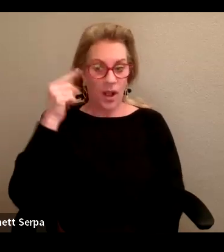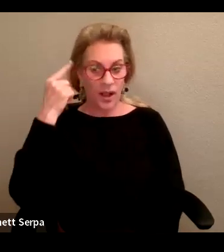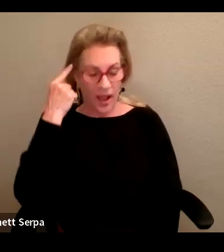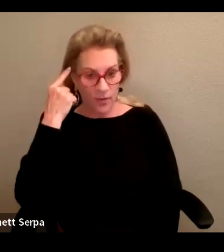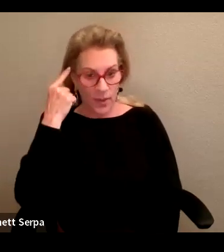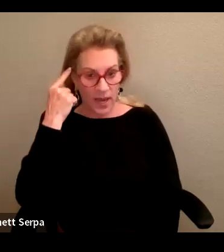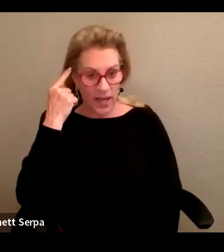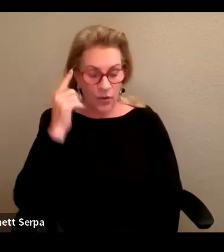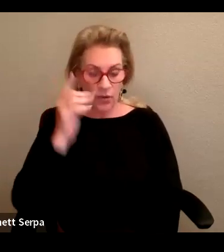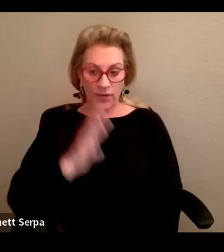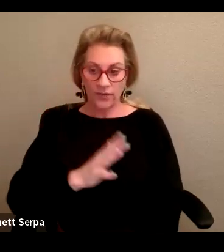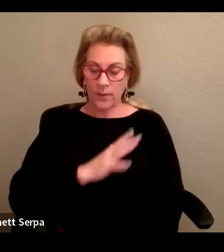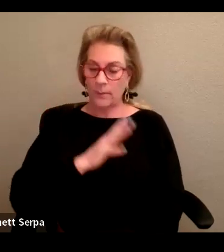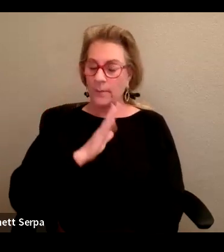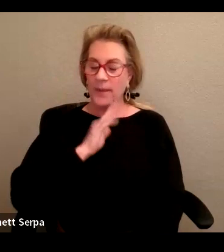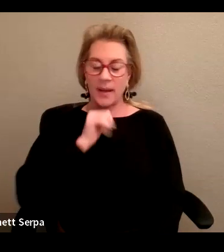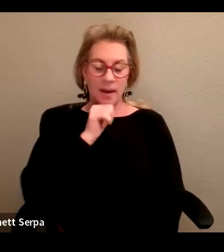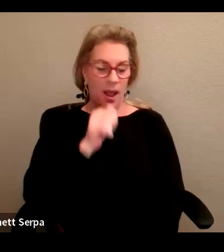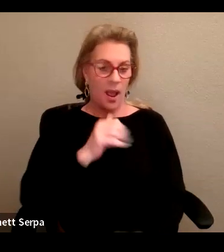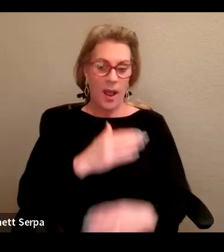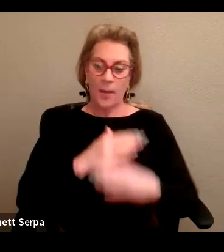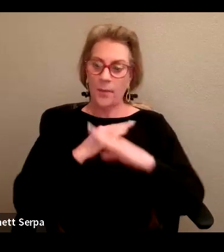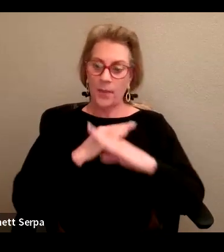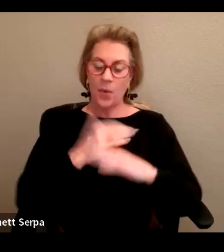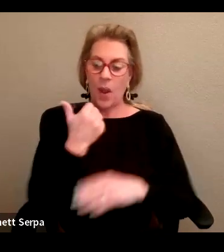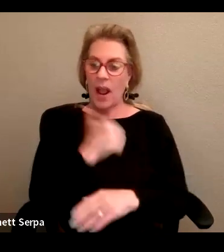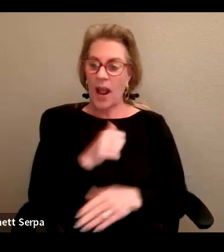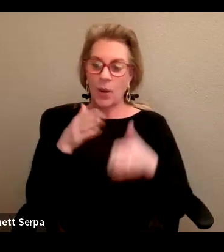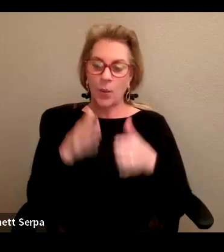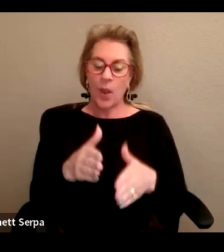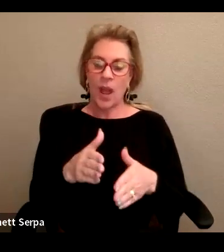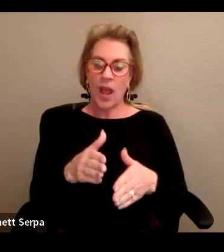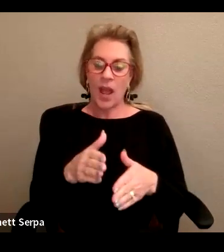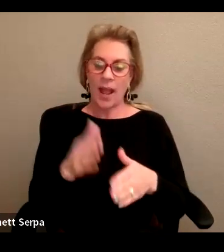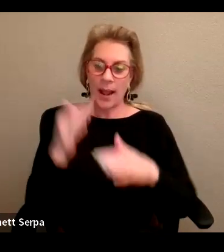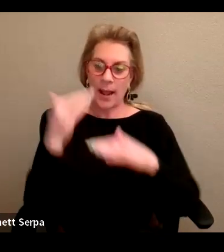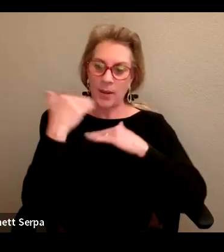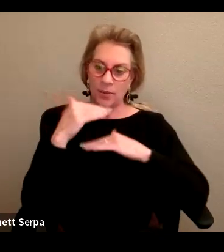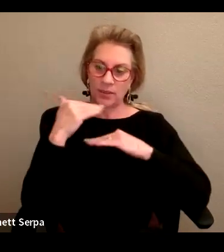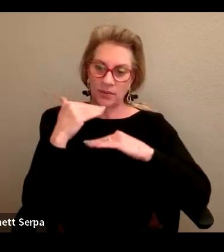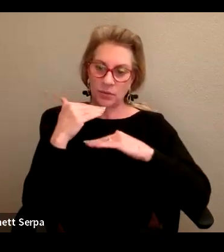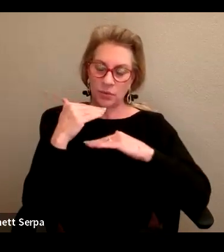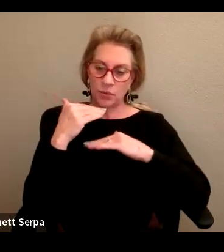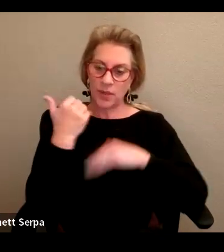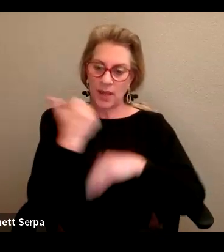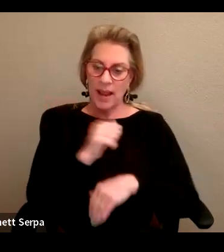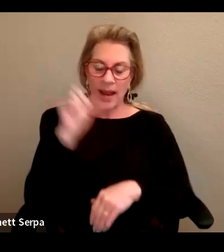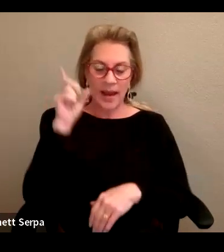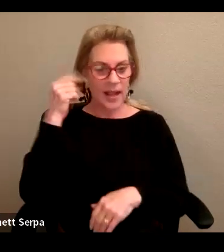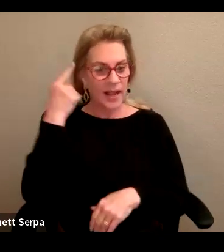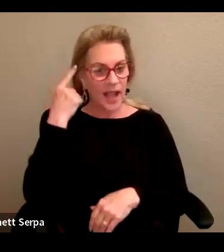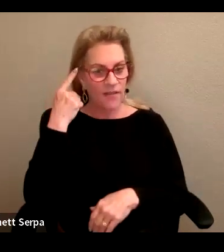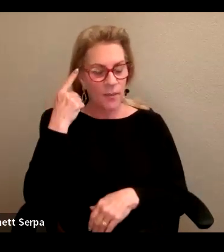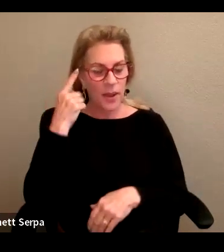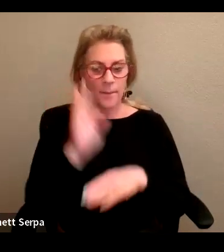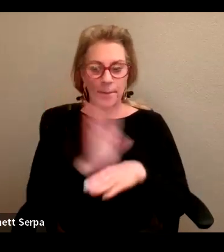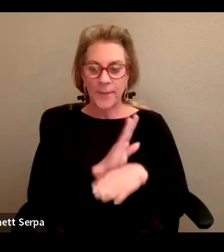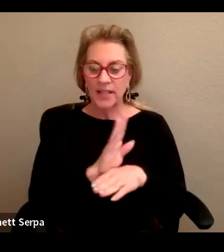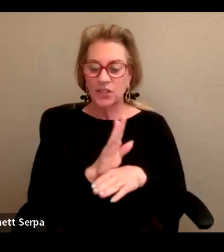official may not prohibit or in any way restrict any government entity or official from sending